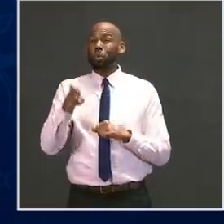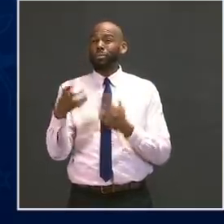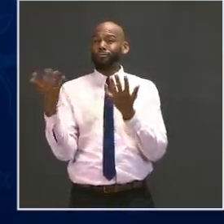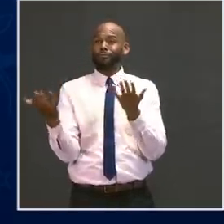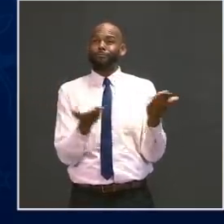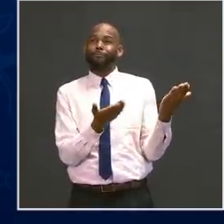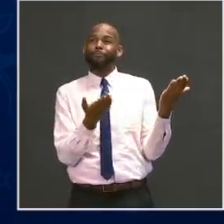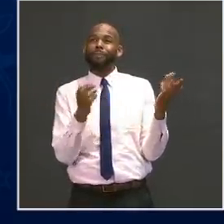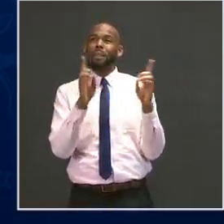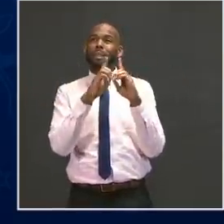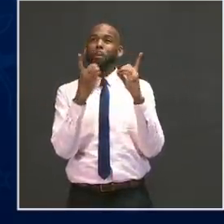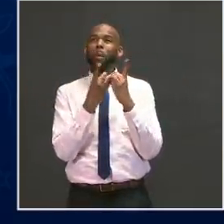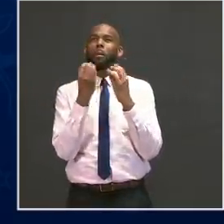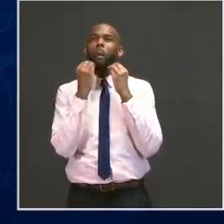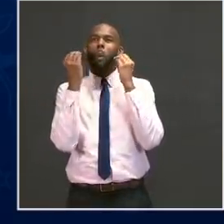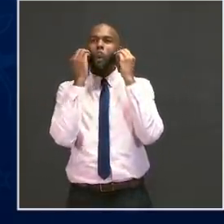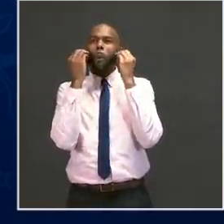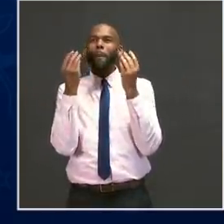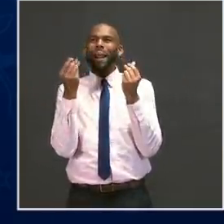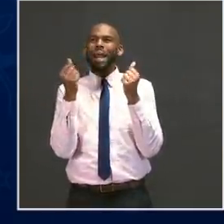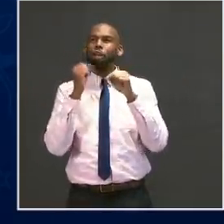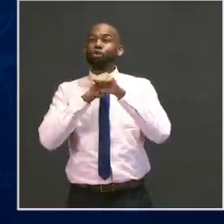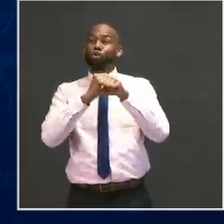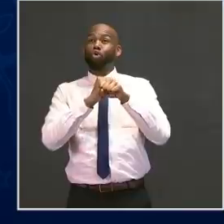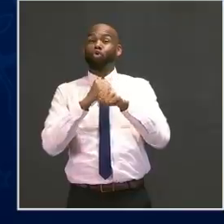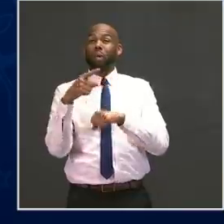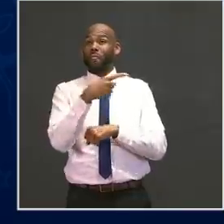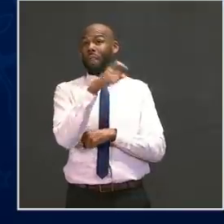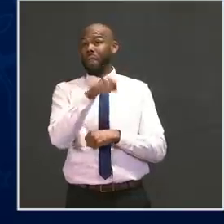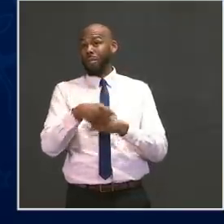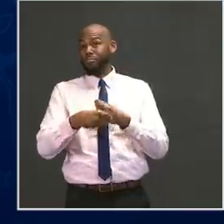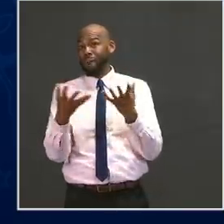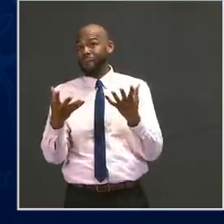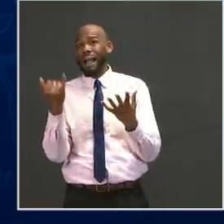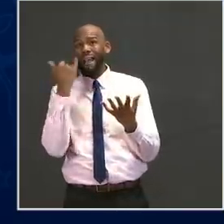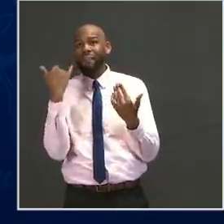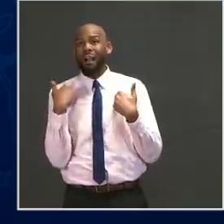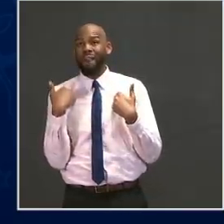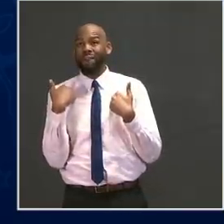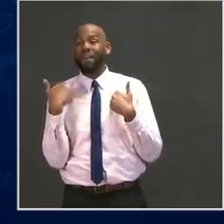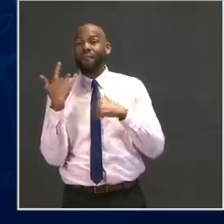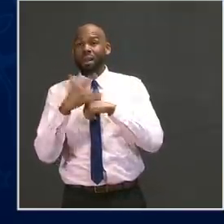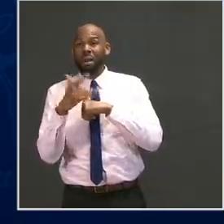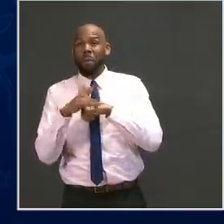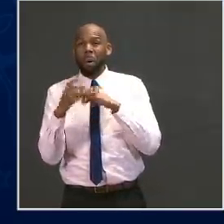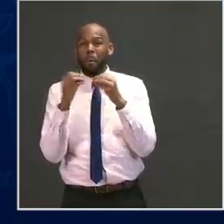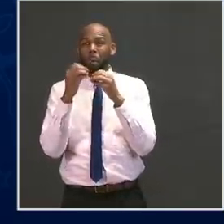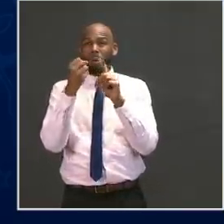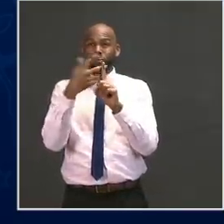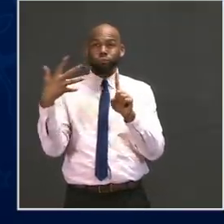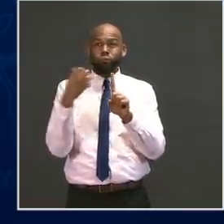I'm sure they could provide more for you if those are available. But again, I think it's important for us to convey